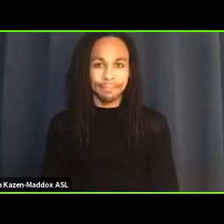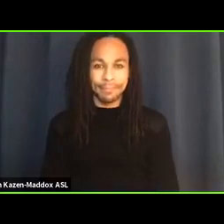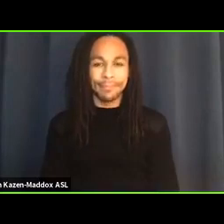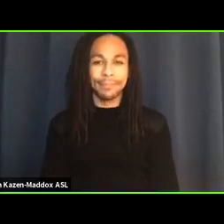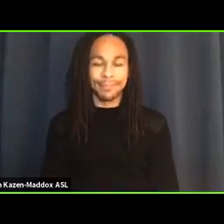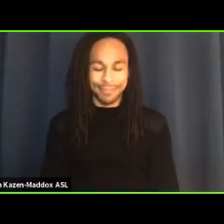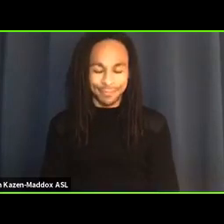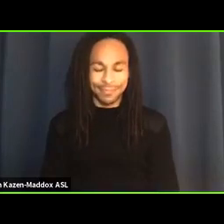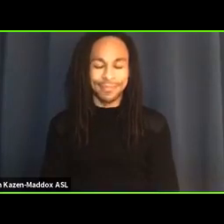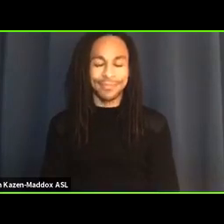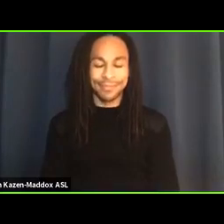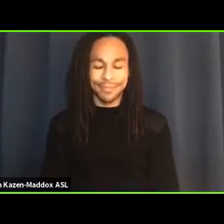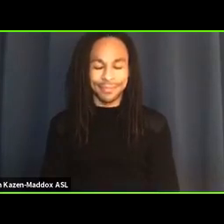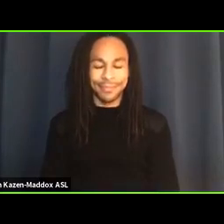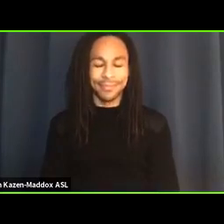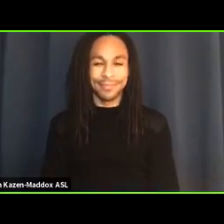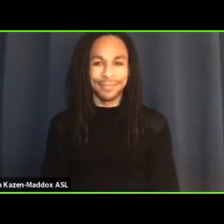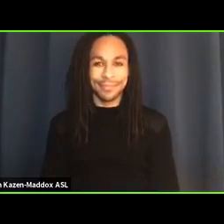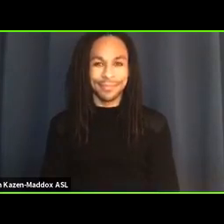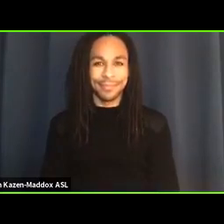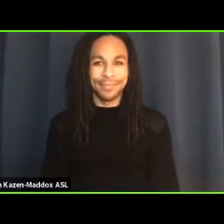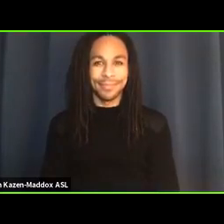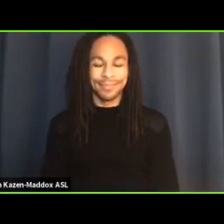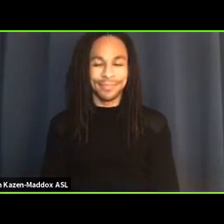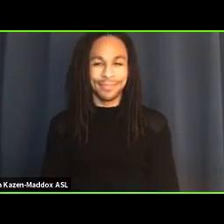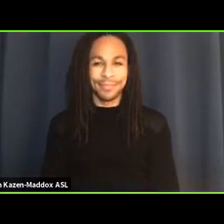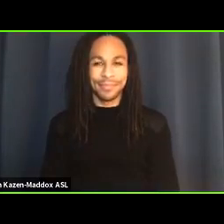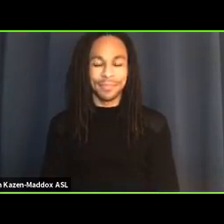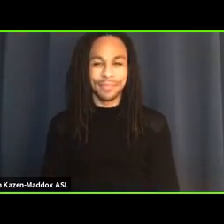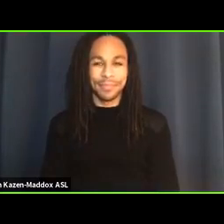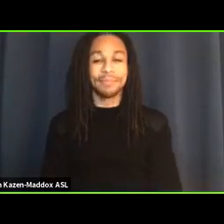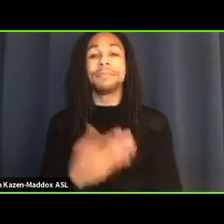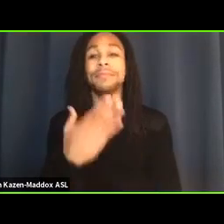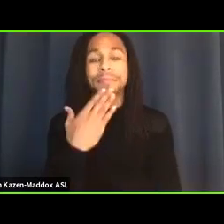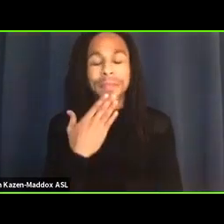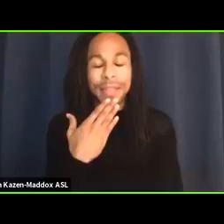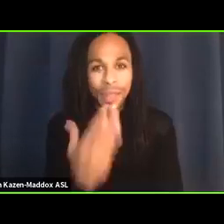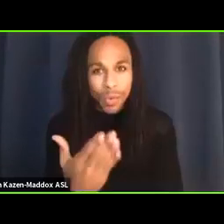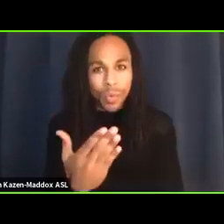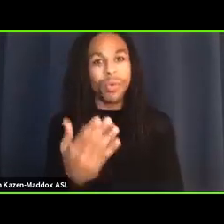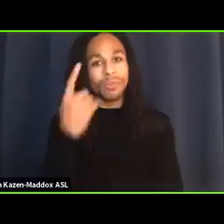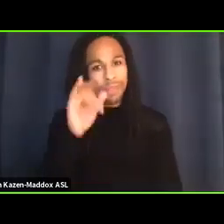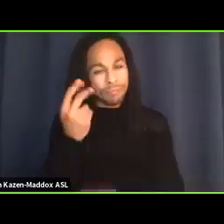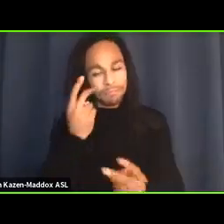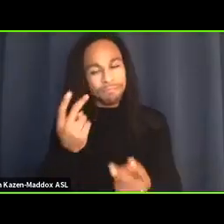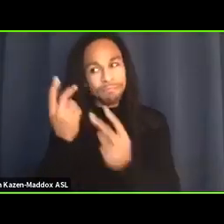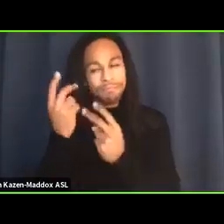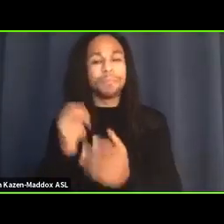and erasure of the Lenape people and governance on their land. Join me in taking a moment